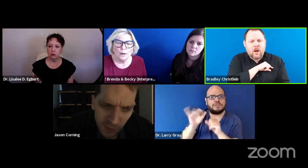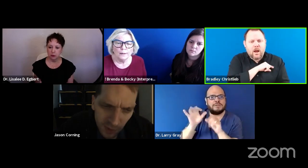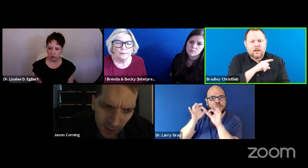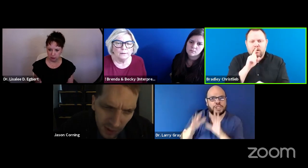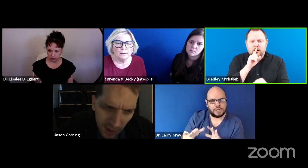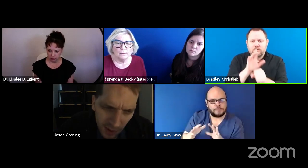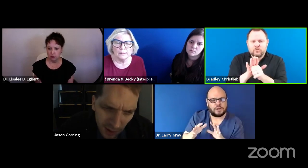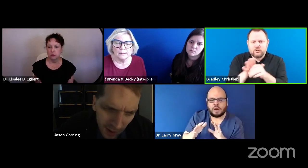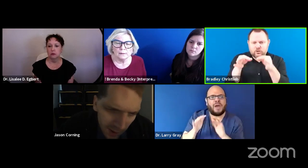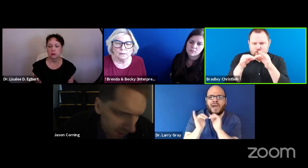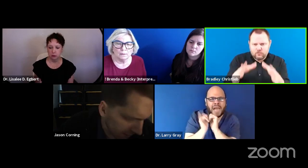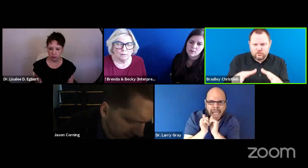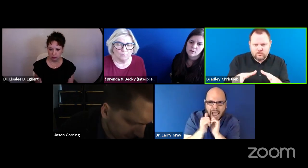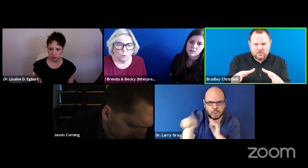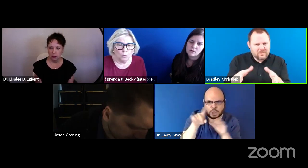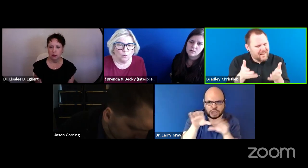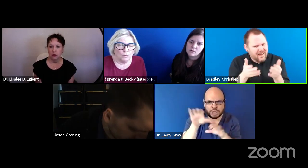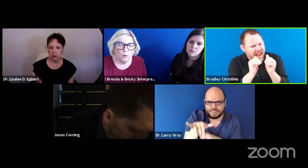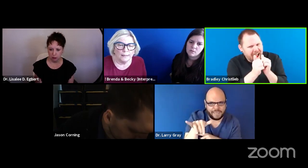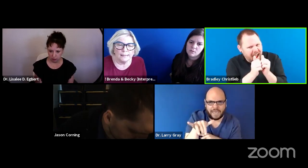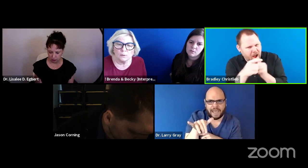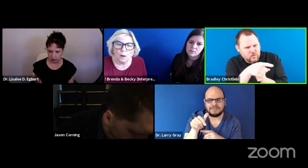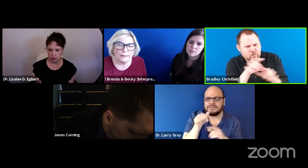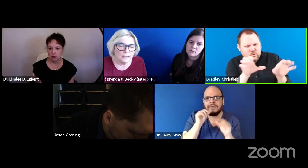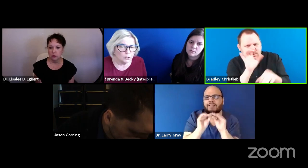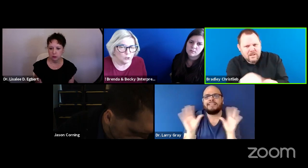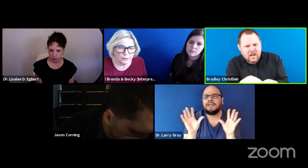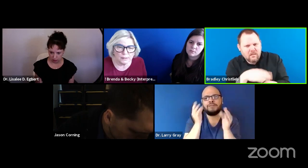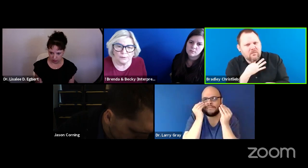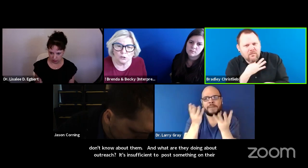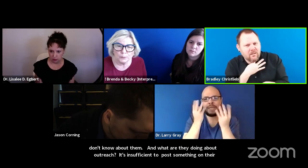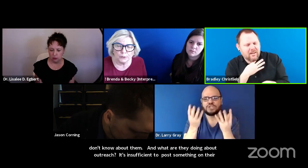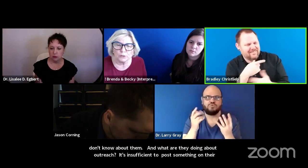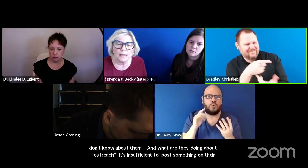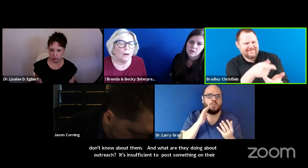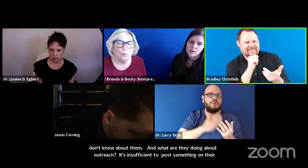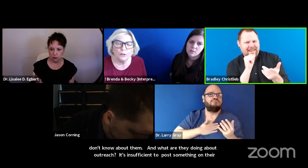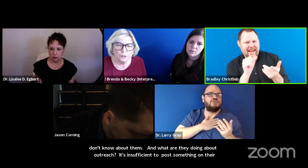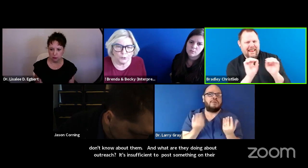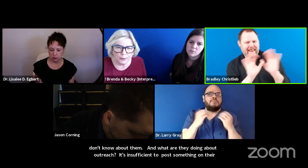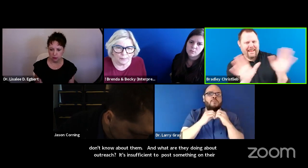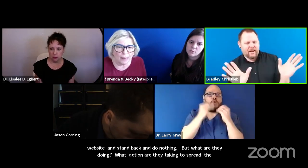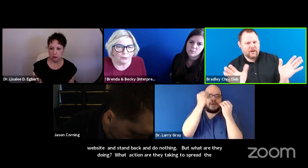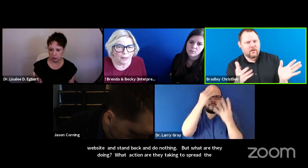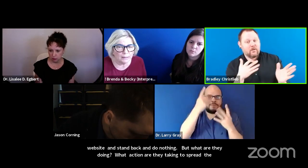One is quality assurance of interpreters. What are you doing about that?